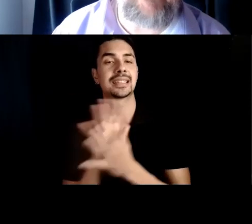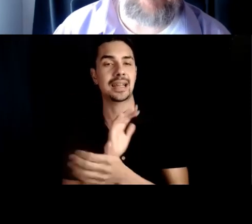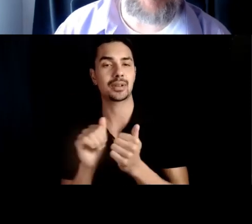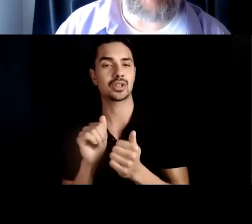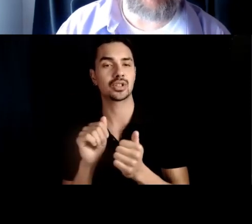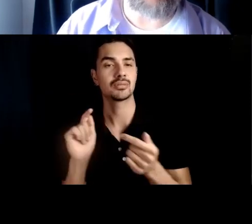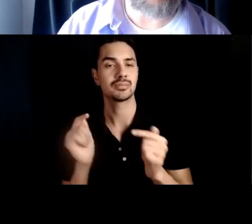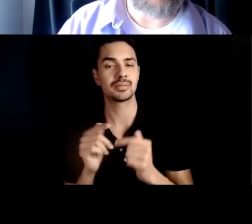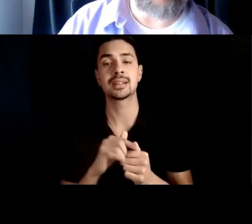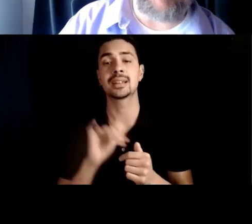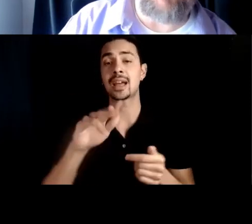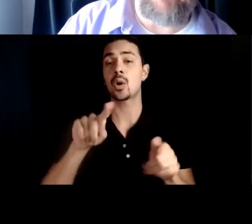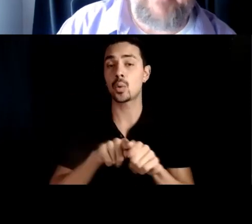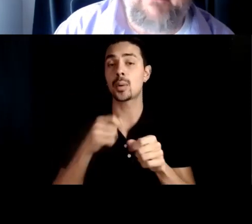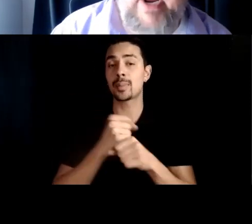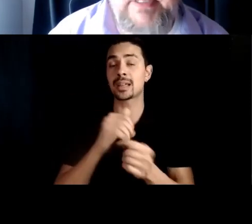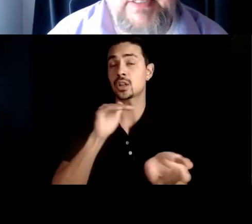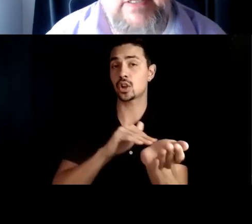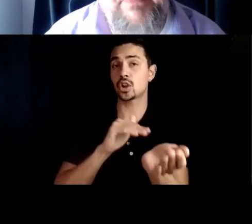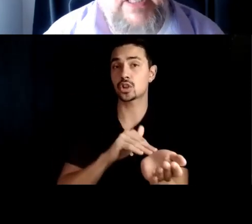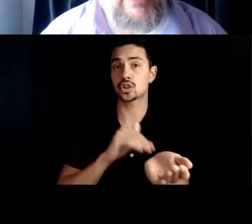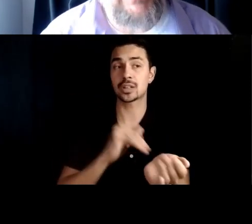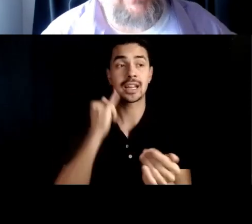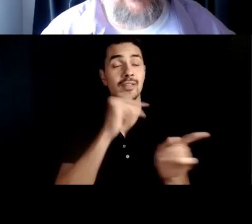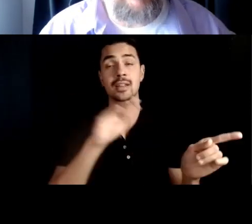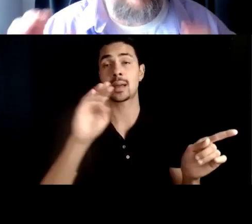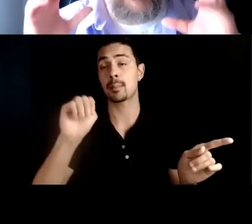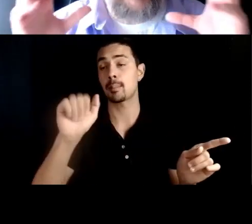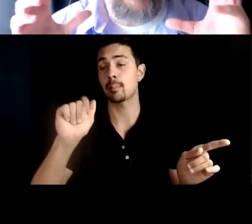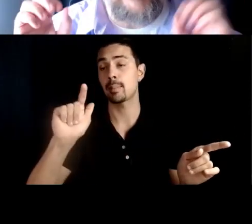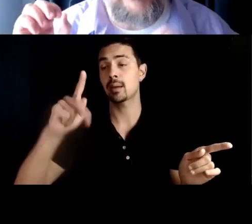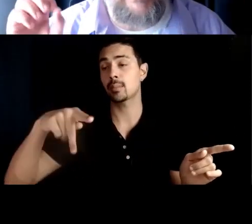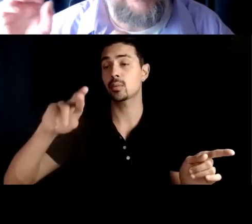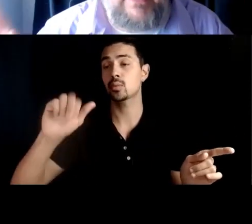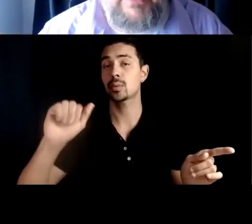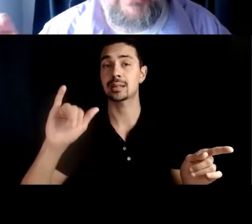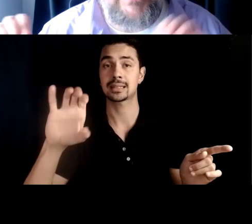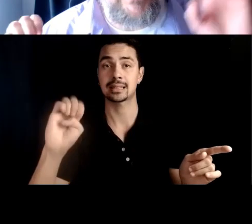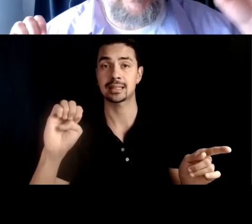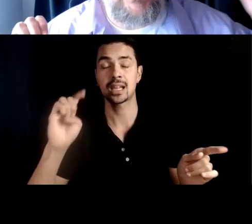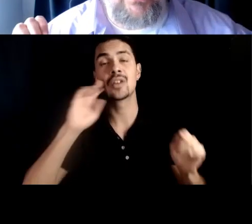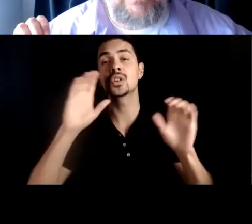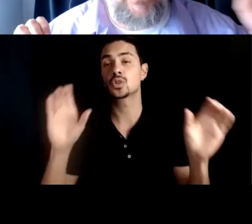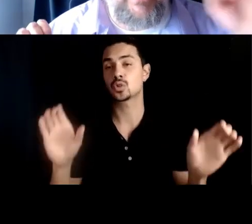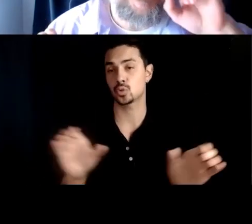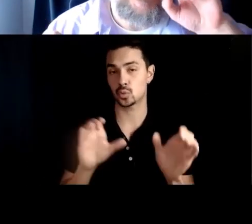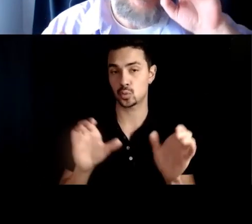gender-affirming care liable for malpractice. So in this it says doctors, it says insurance plans,